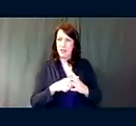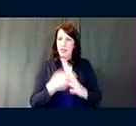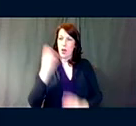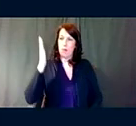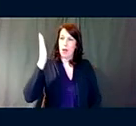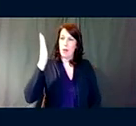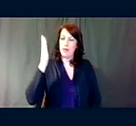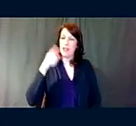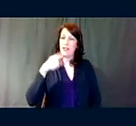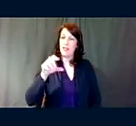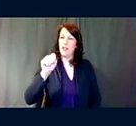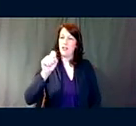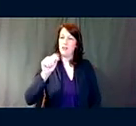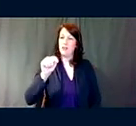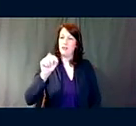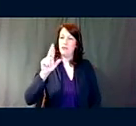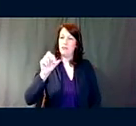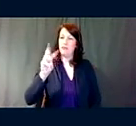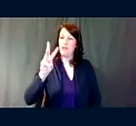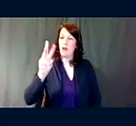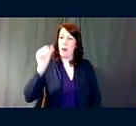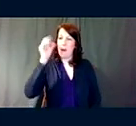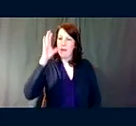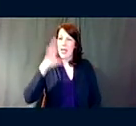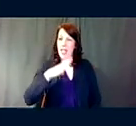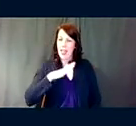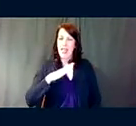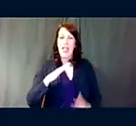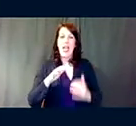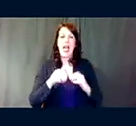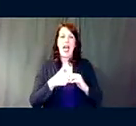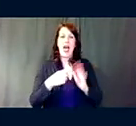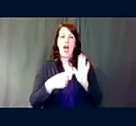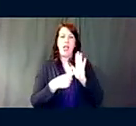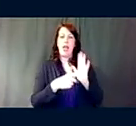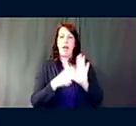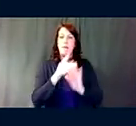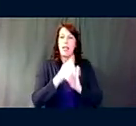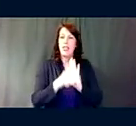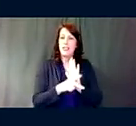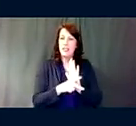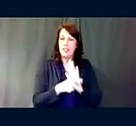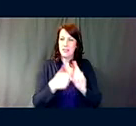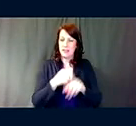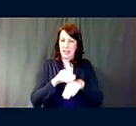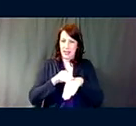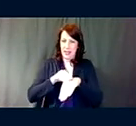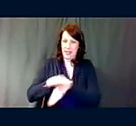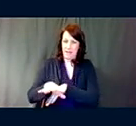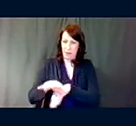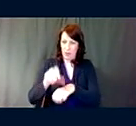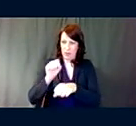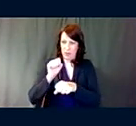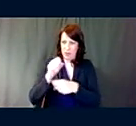AGAIN, WE CAN START BY PRESENTING THE STRAWMAN ABOUT HOW POLICY INFLUENCE WORKS.